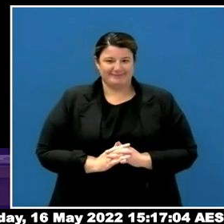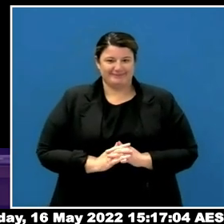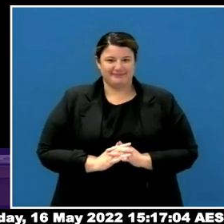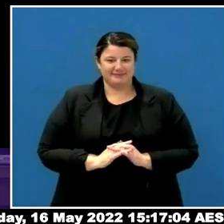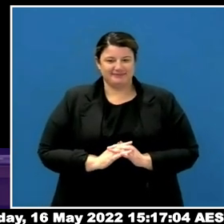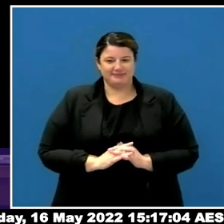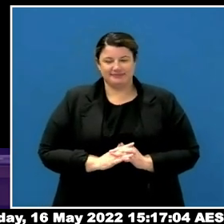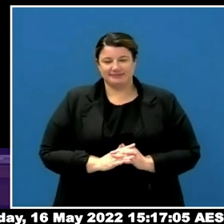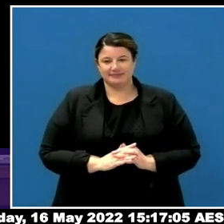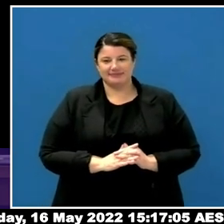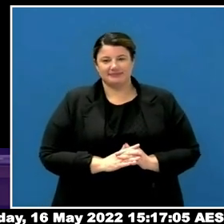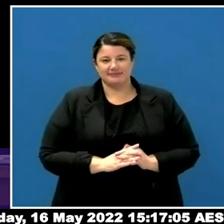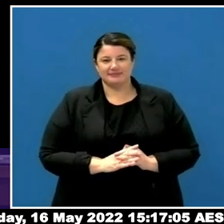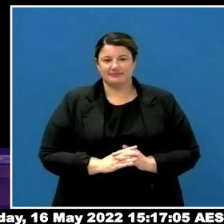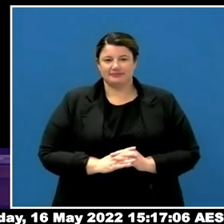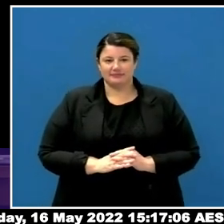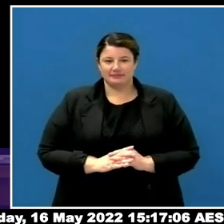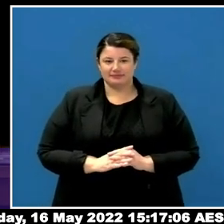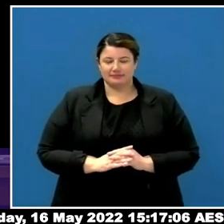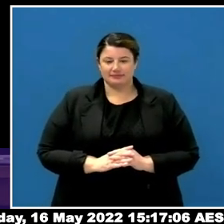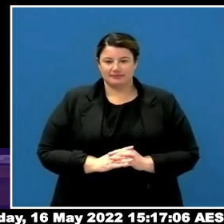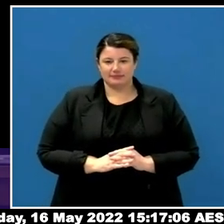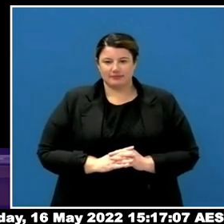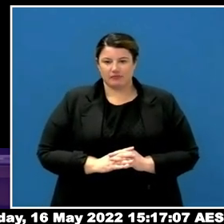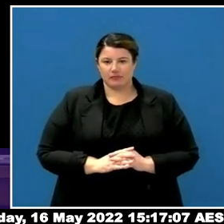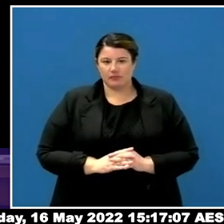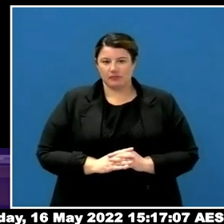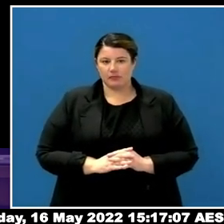You see on the second page, it says a term of six weeks.